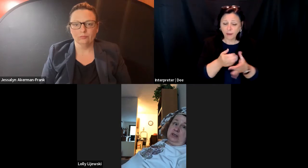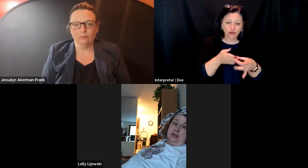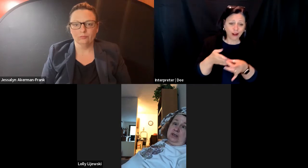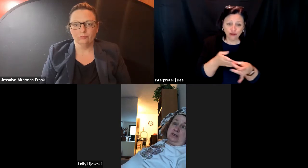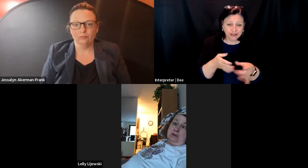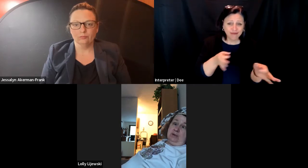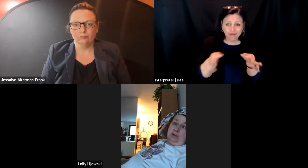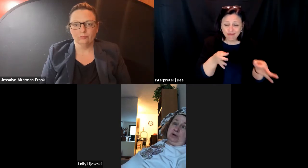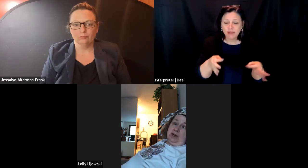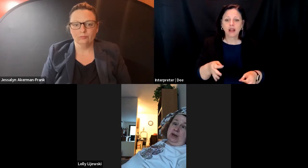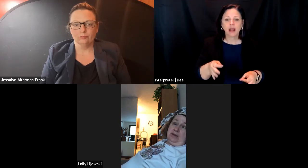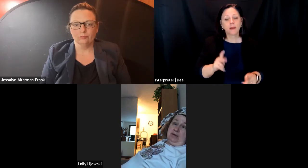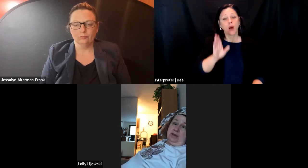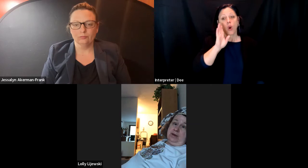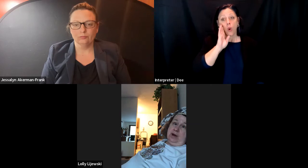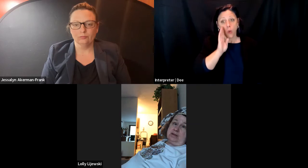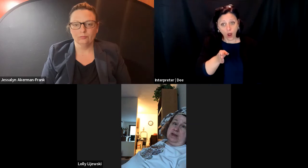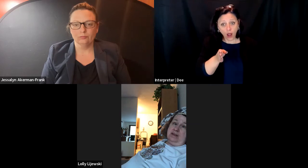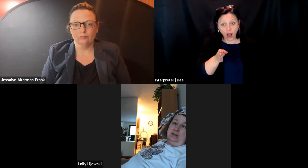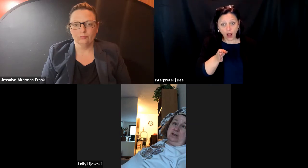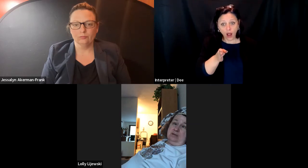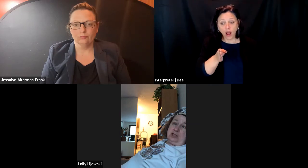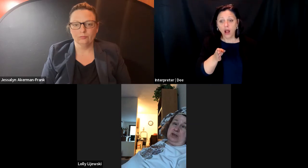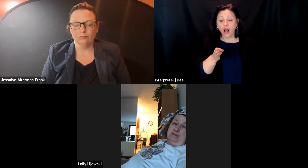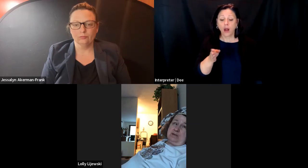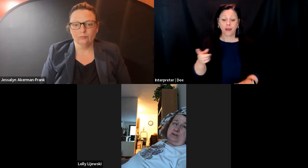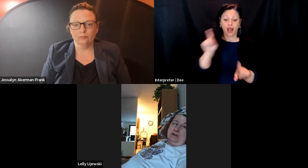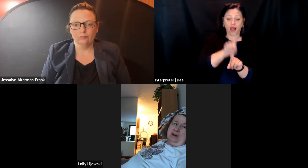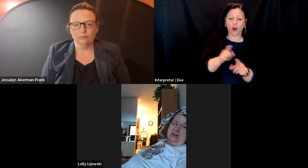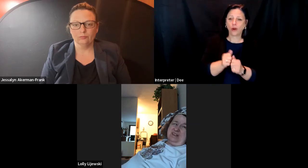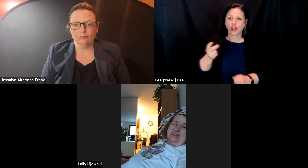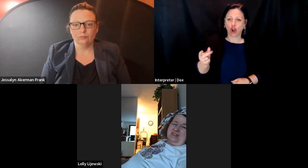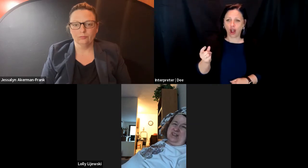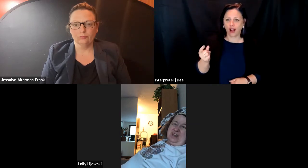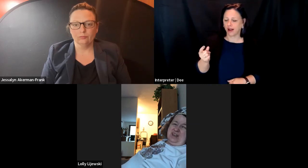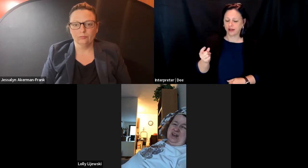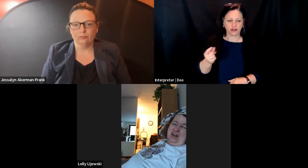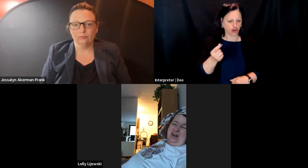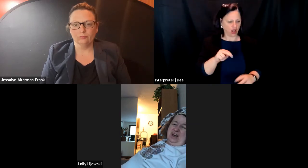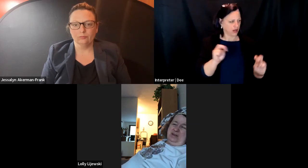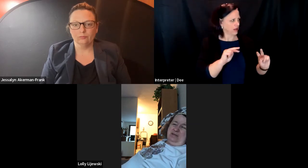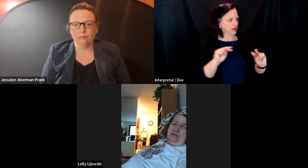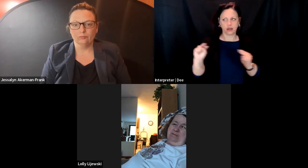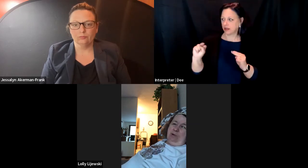And the other thing that can sometimes happen when -- especially if I'm out in the community and I need assistance